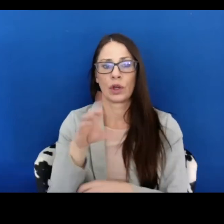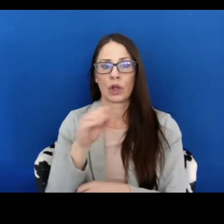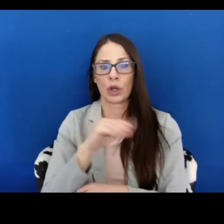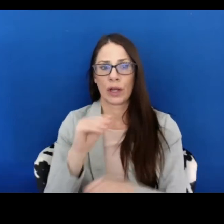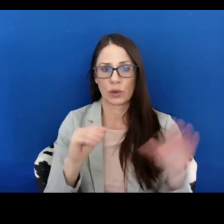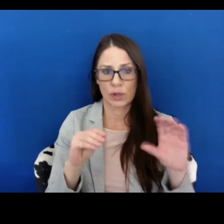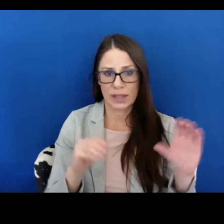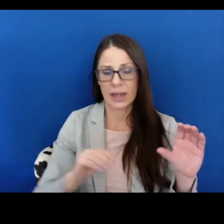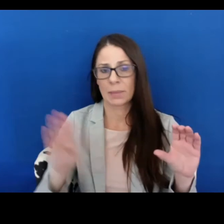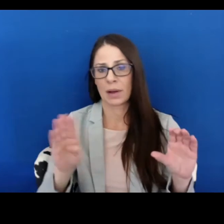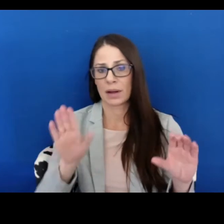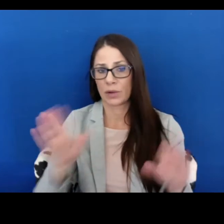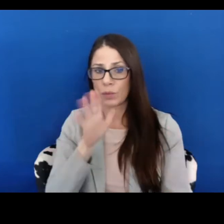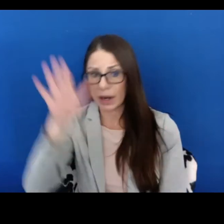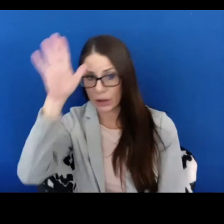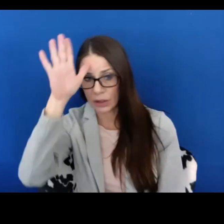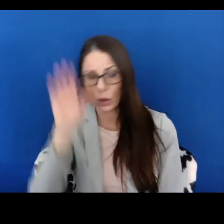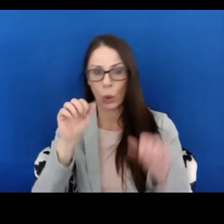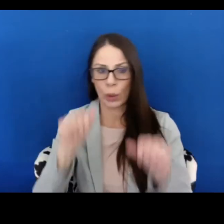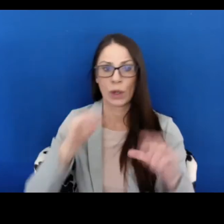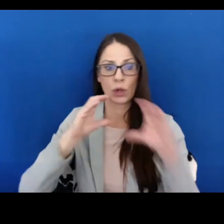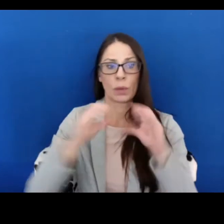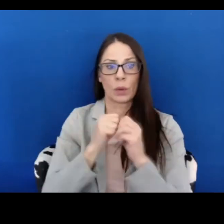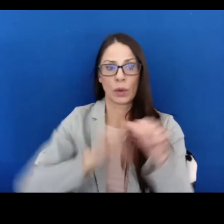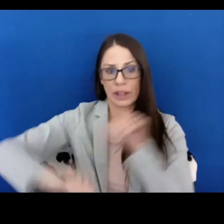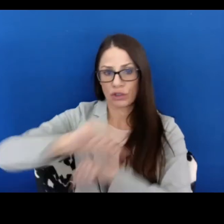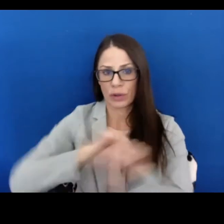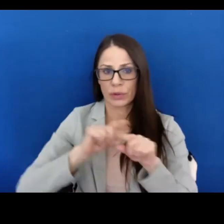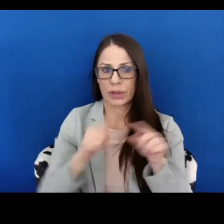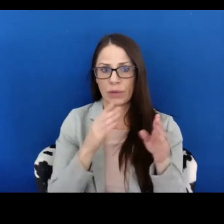and her parents were able to communicate with one another in various ways. For example,